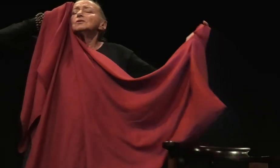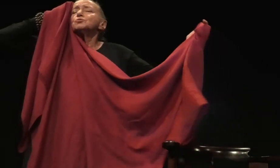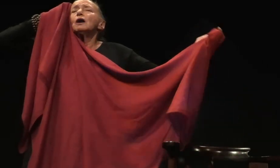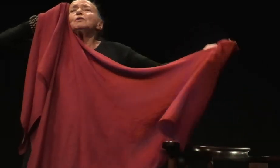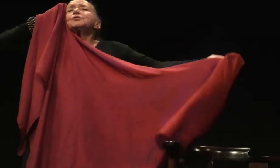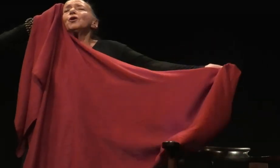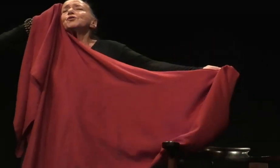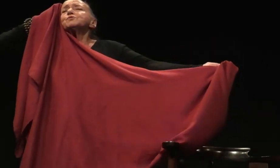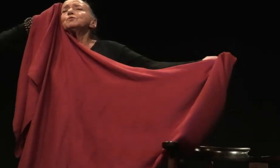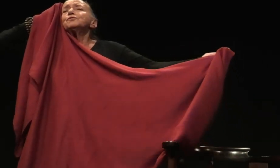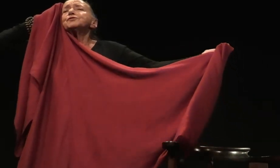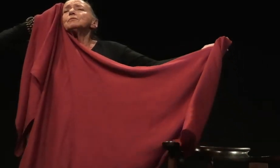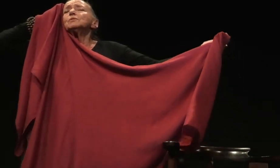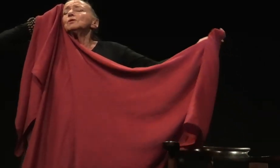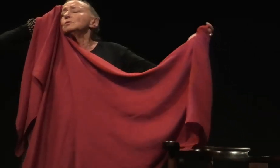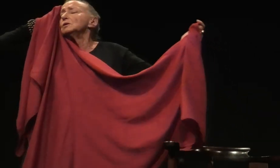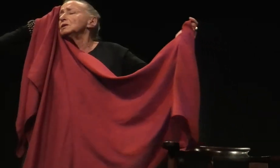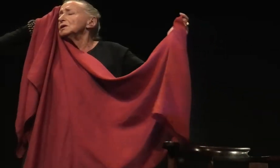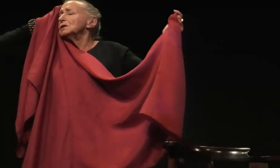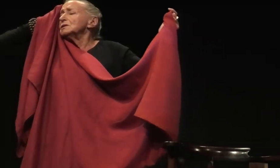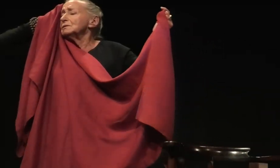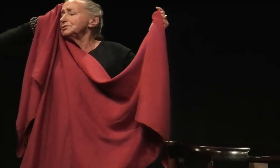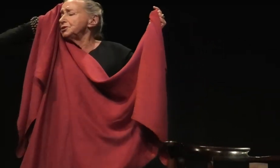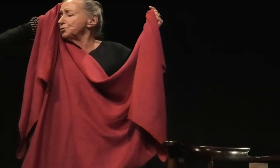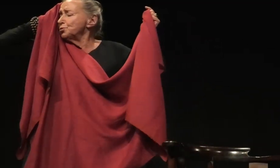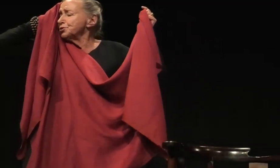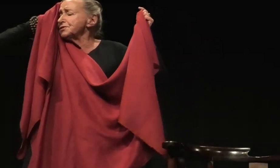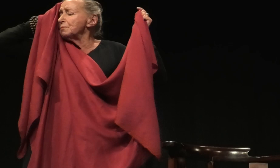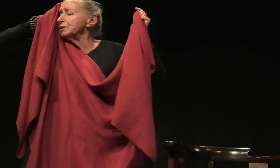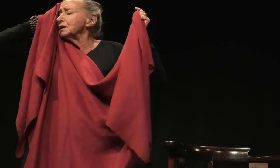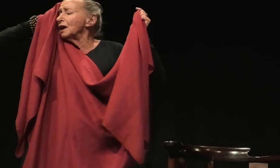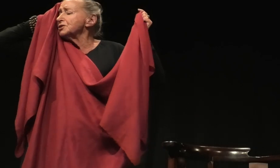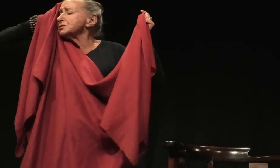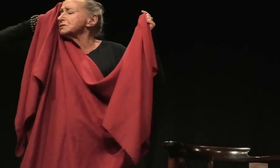You sought my conversation, now you fly from it.